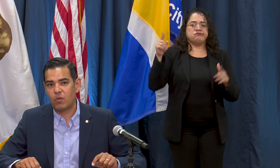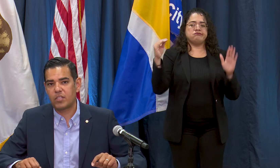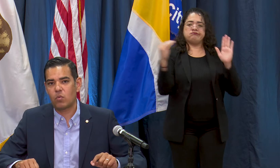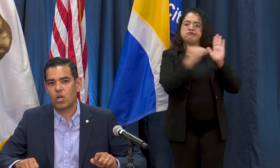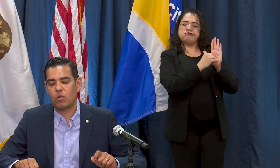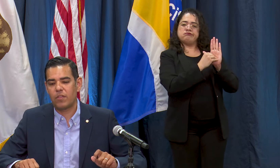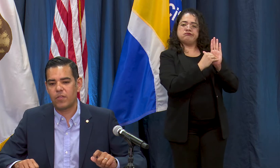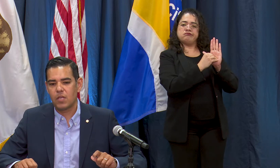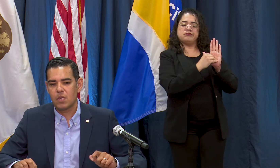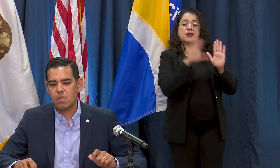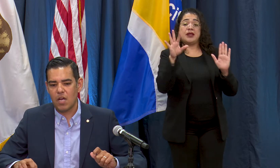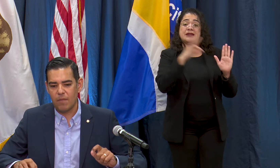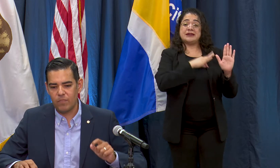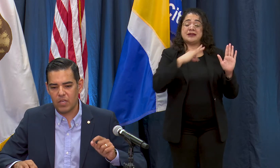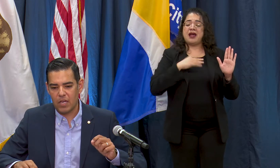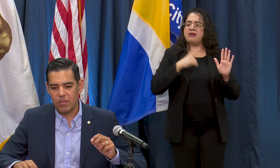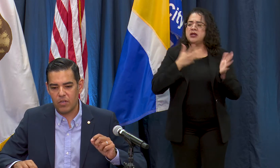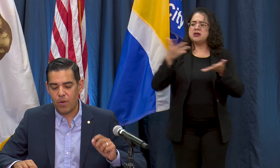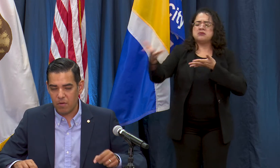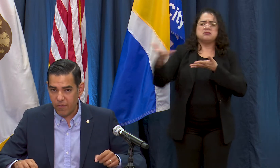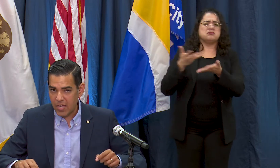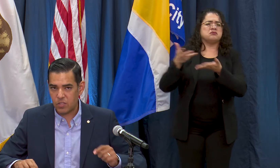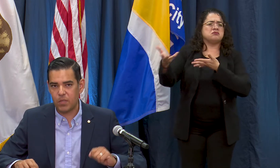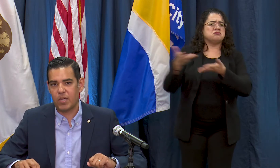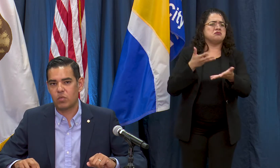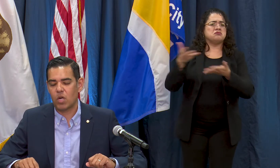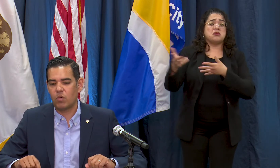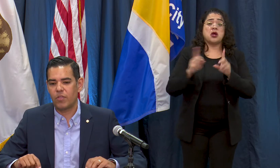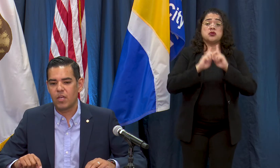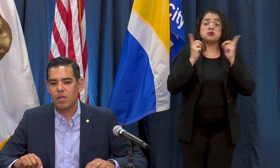great to work with, the Department of Finance has been great to work with, and